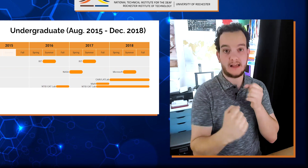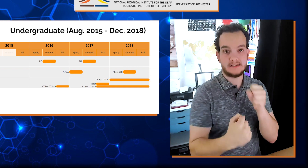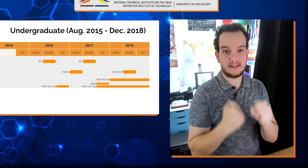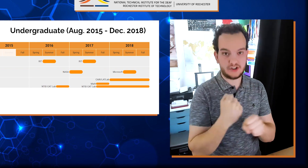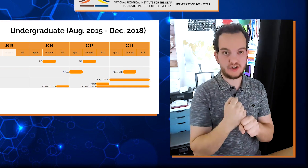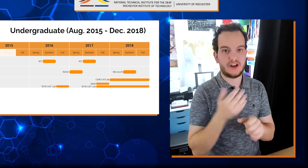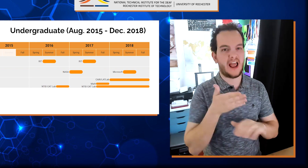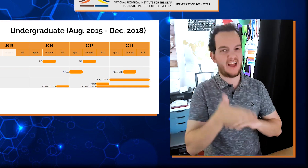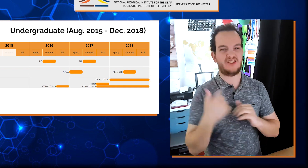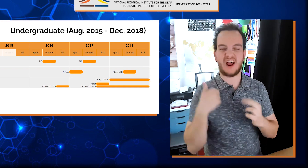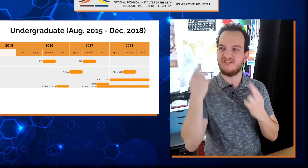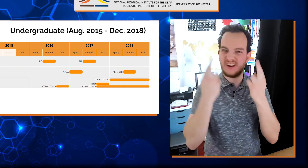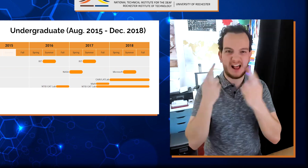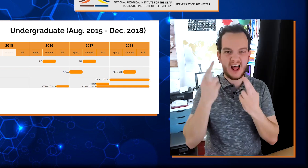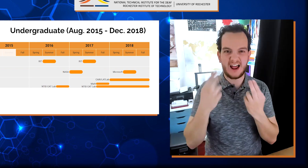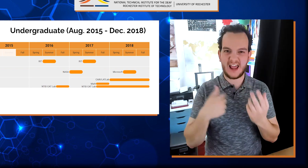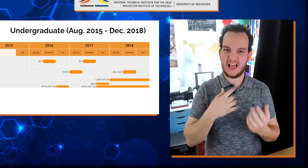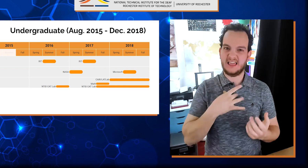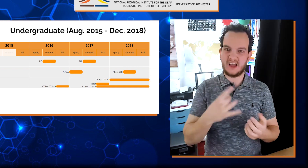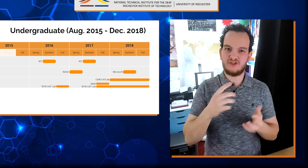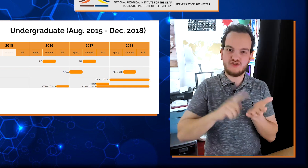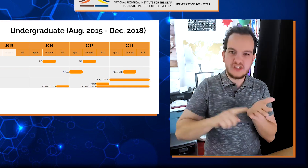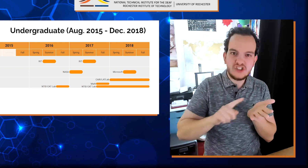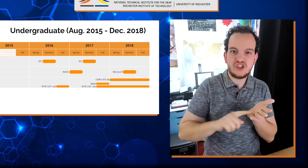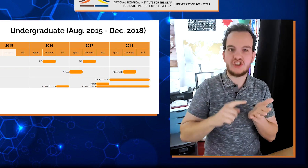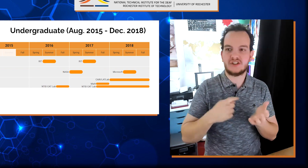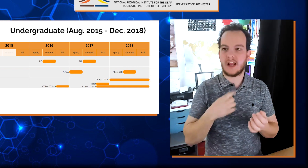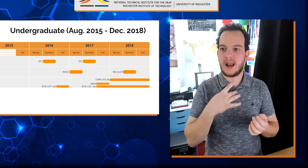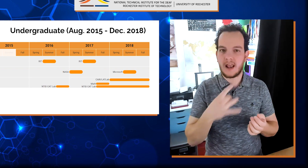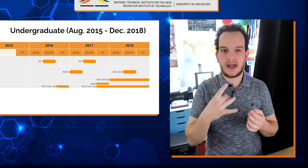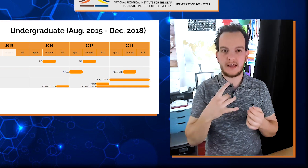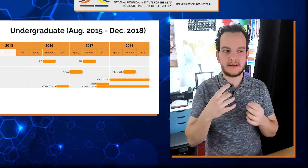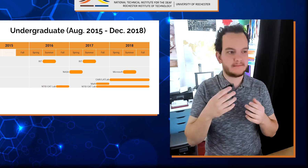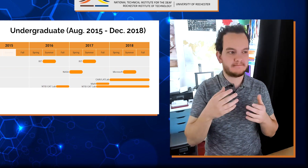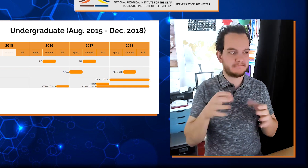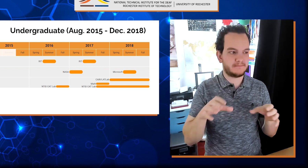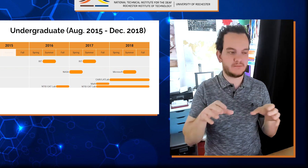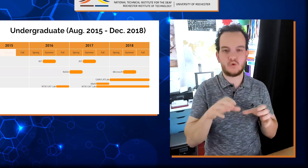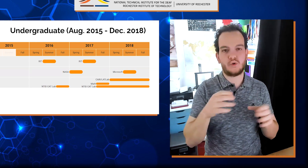Later, in my final year of my undergrad degree work,